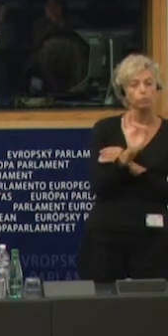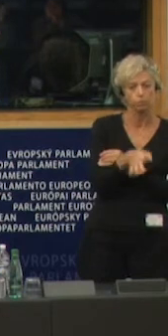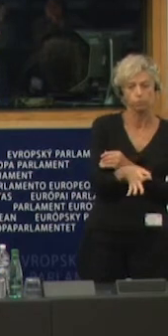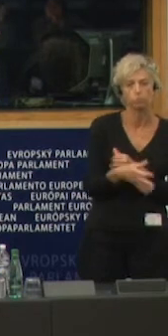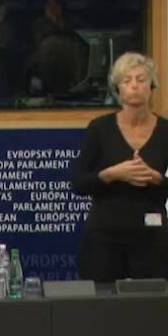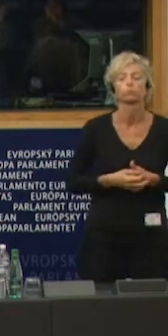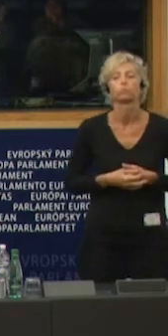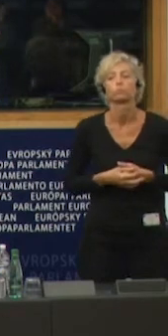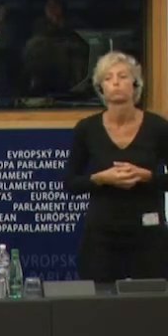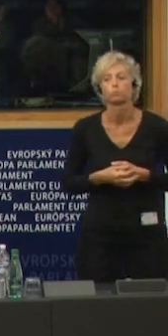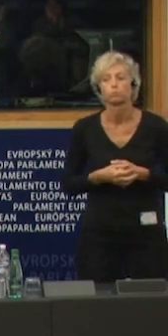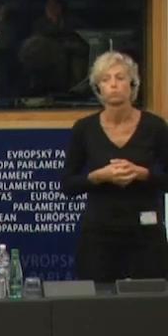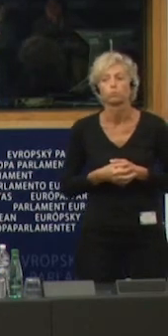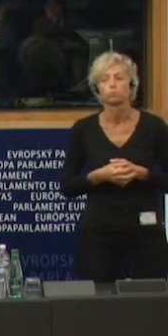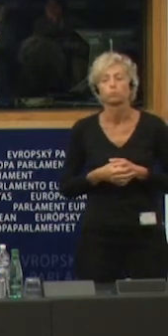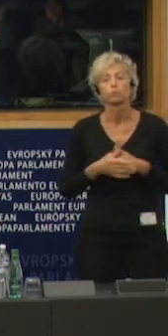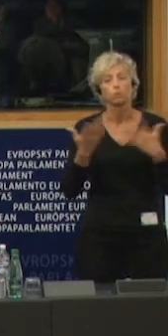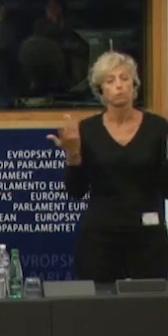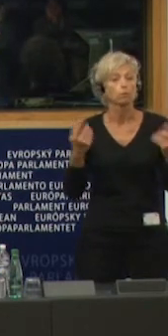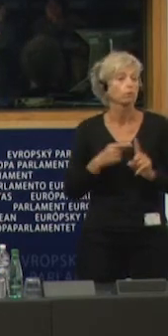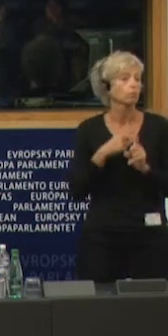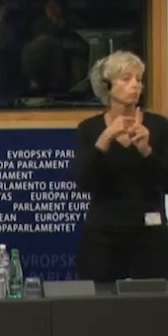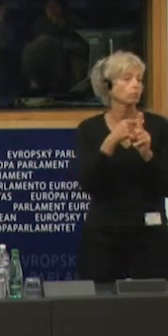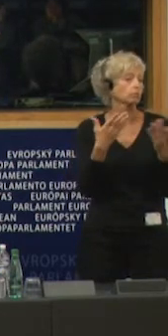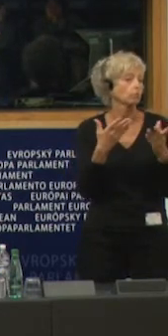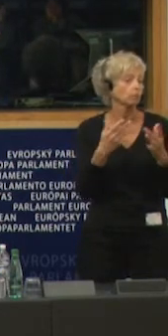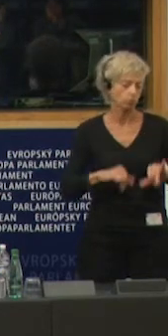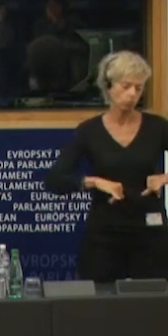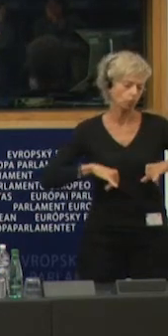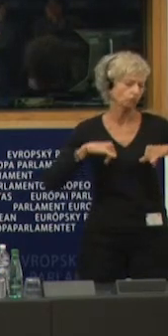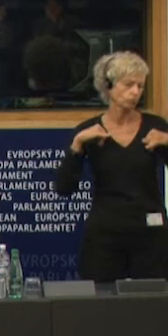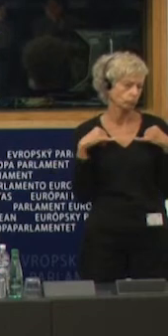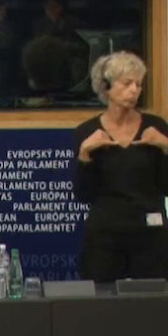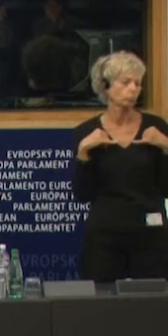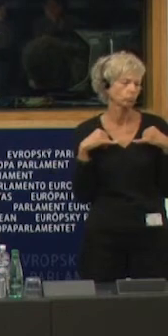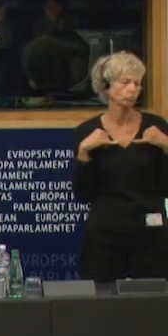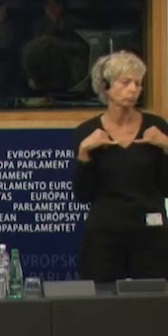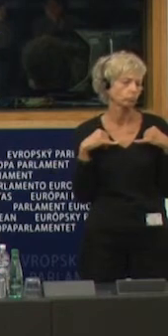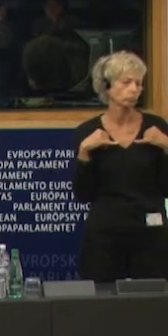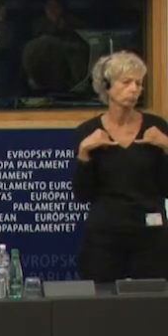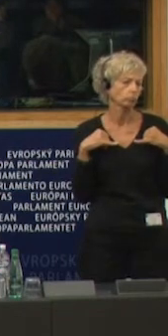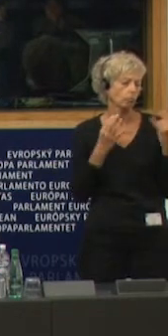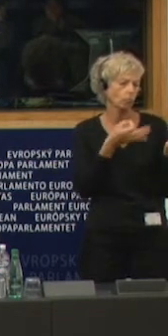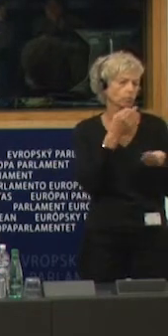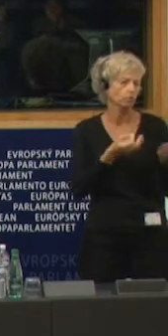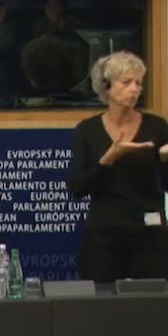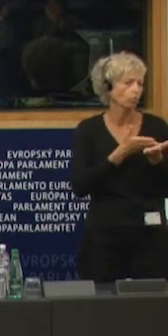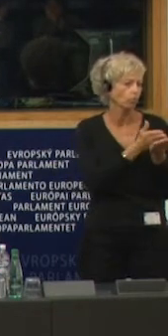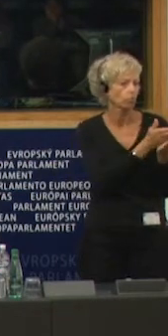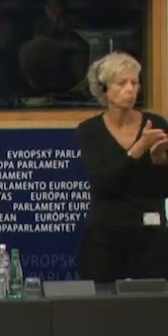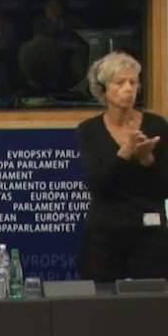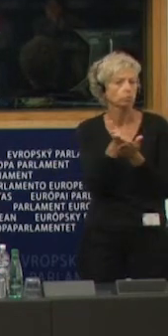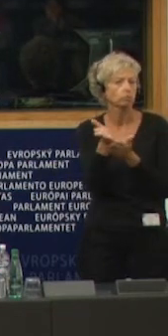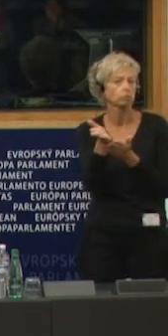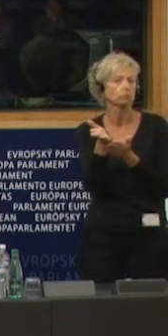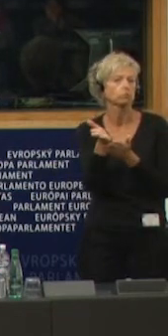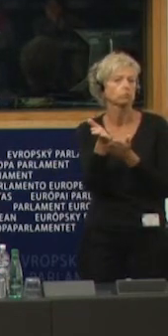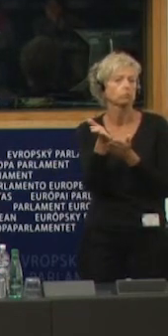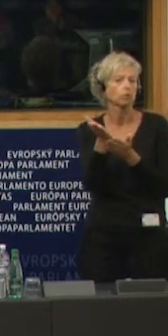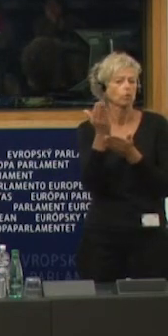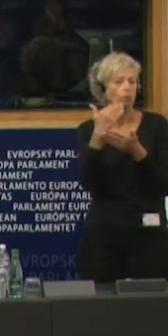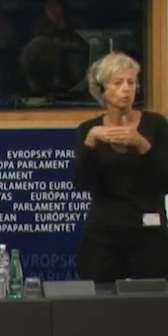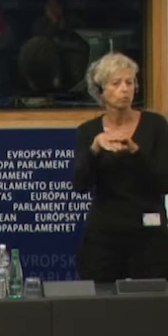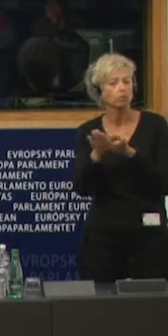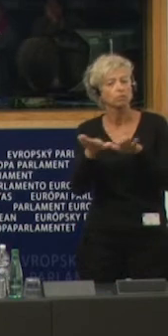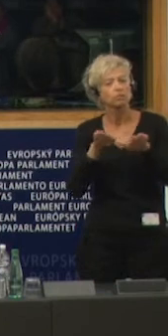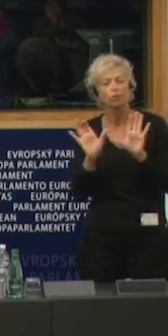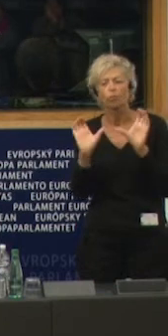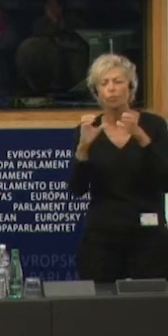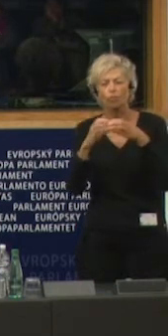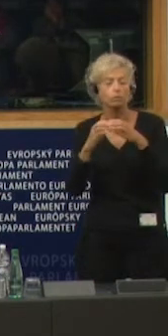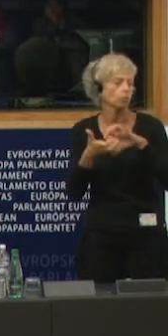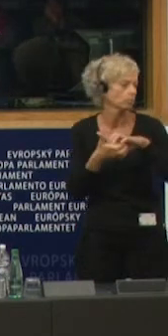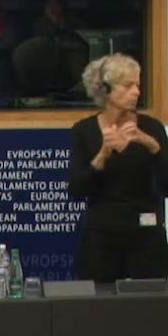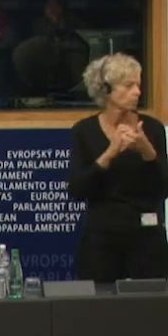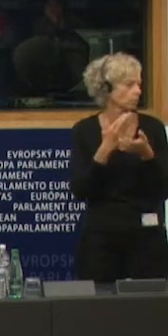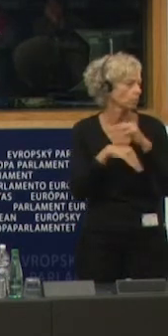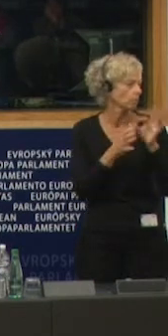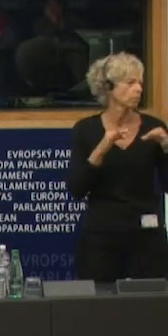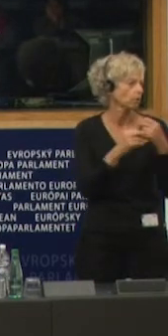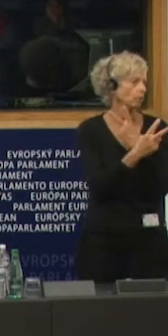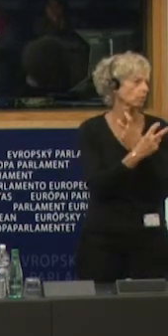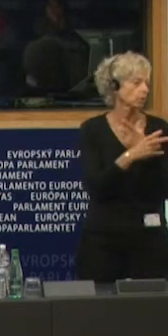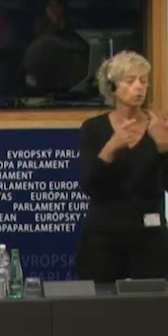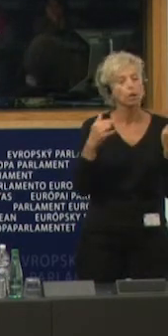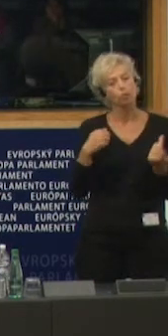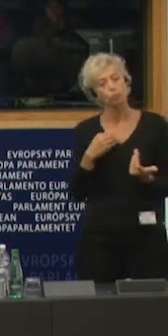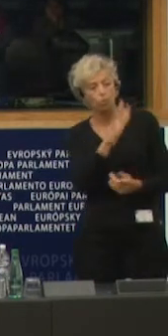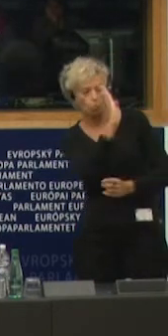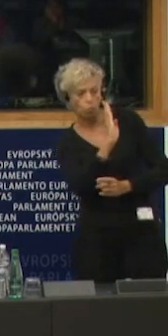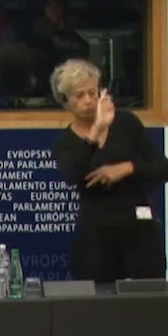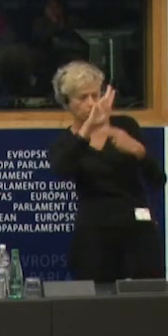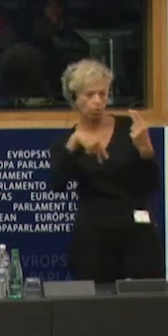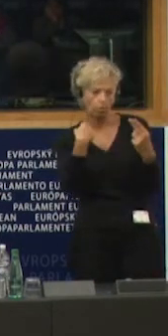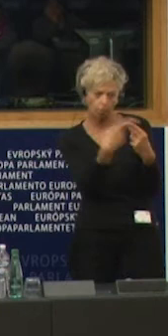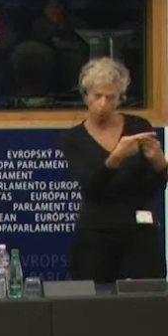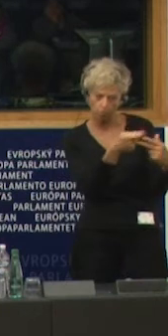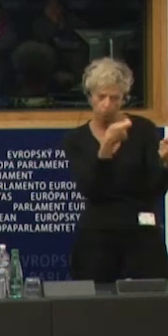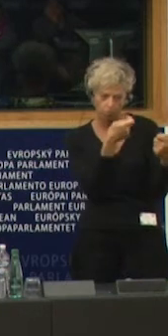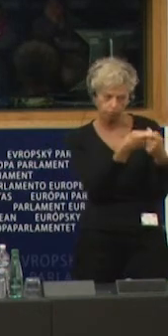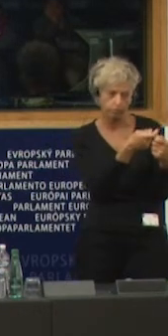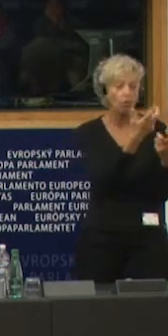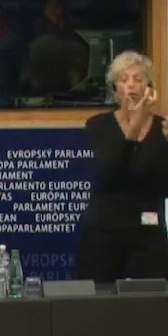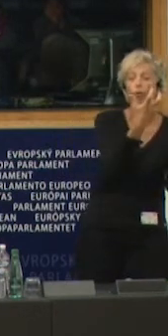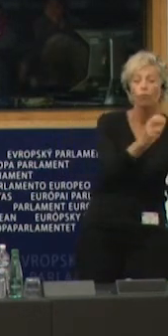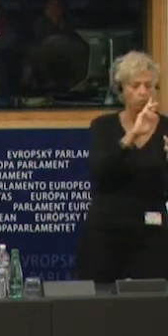The main objective is prevent early school leaving and help reintegrate young dropouts.